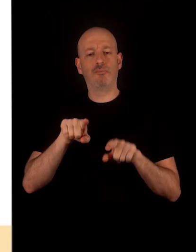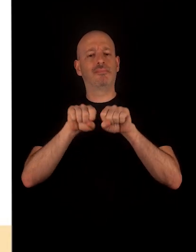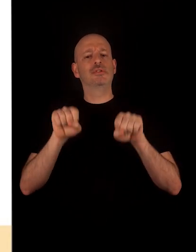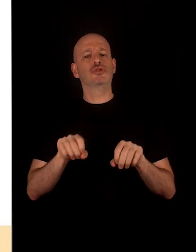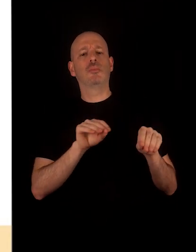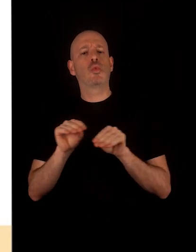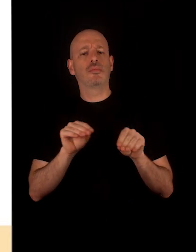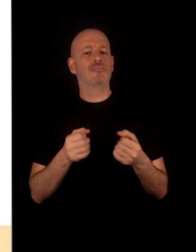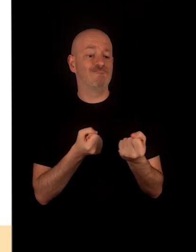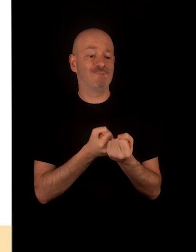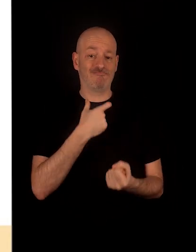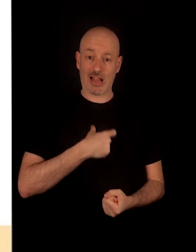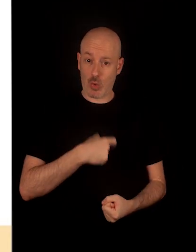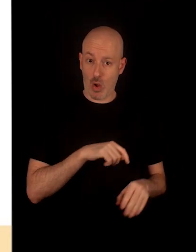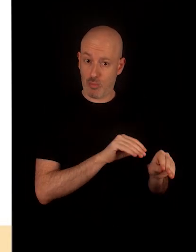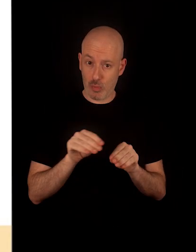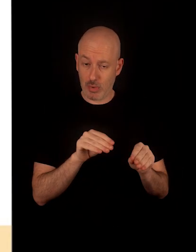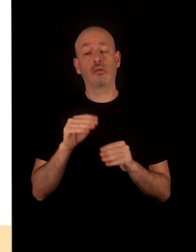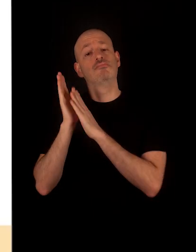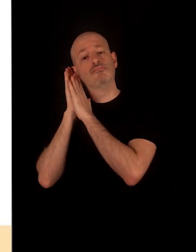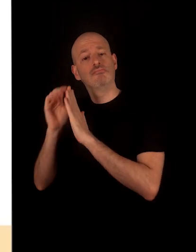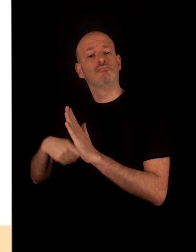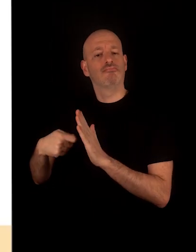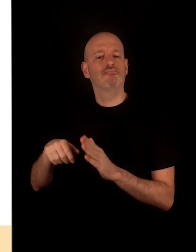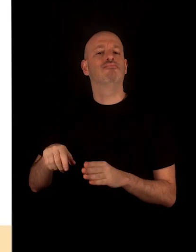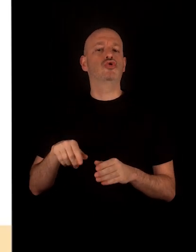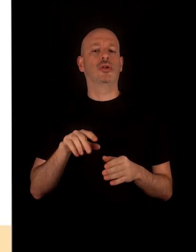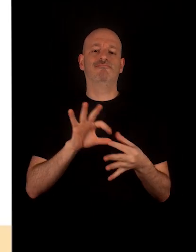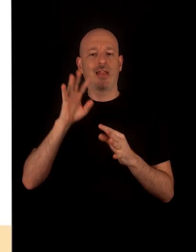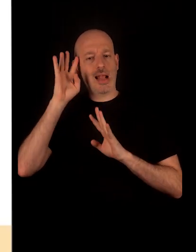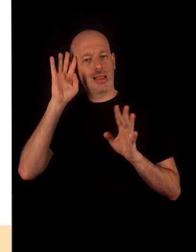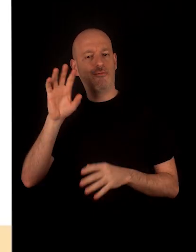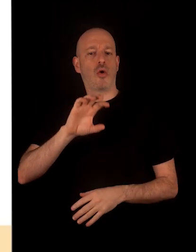In this session we will give a summary